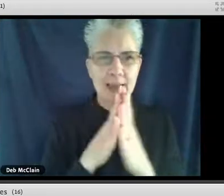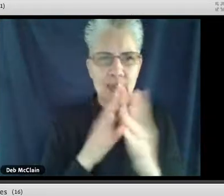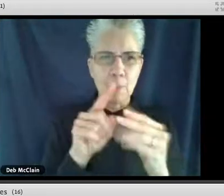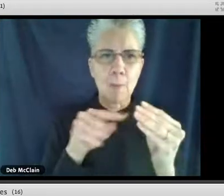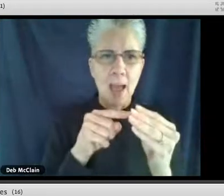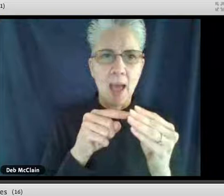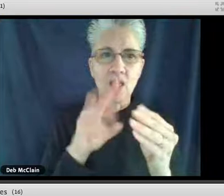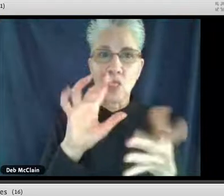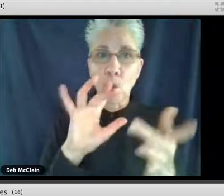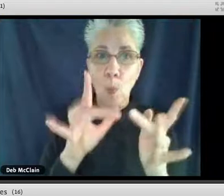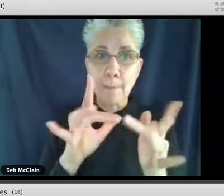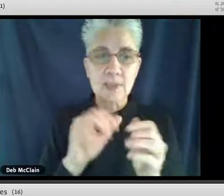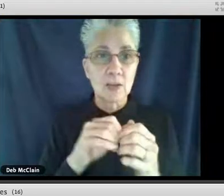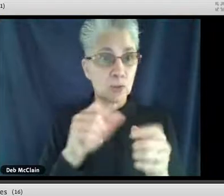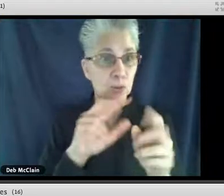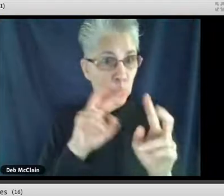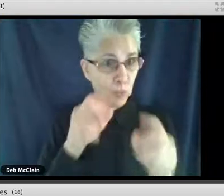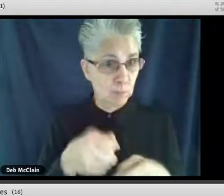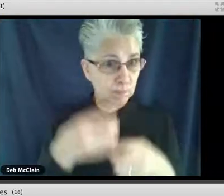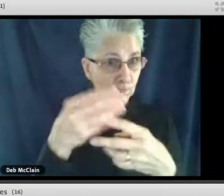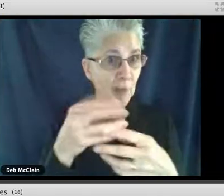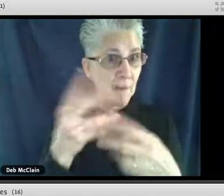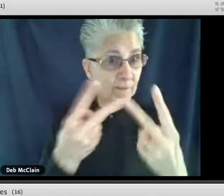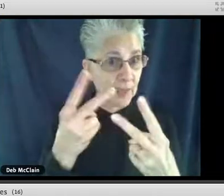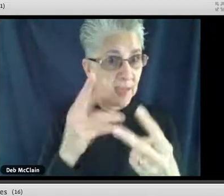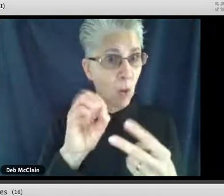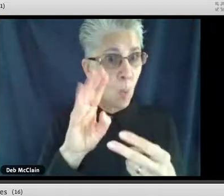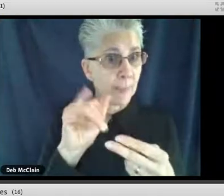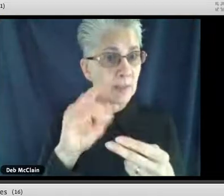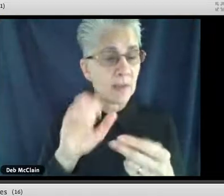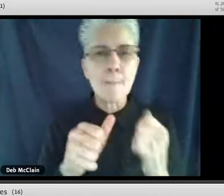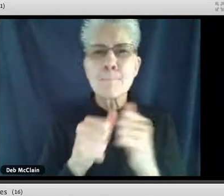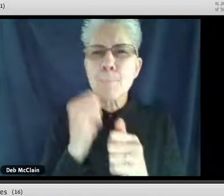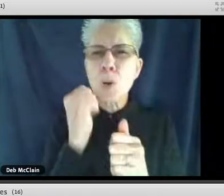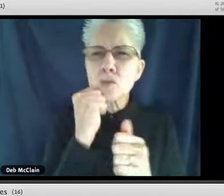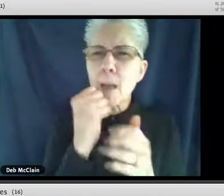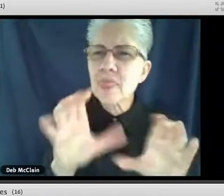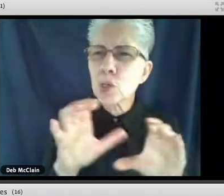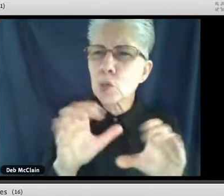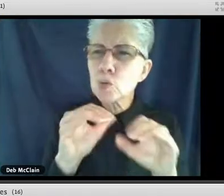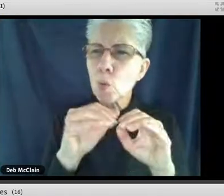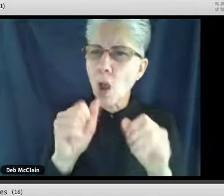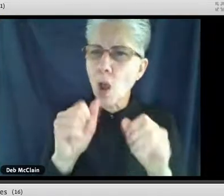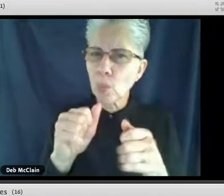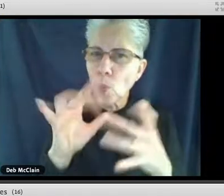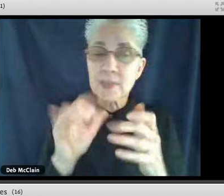You know, do you visit our website? What is the most common thing you do on our site? What is the most frustrating thing